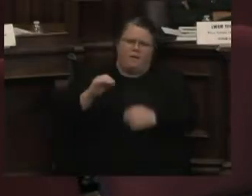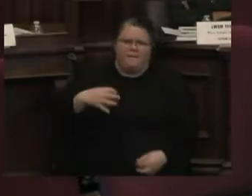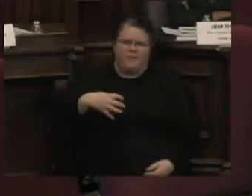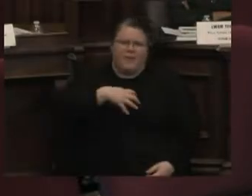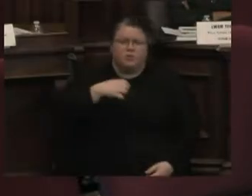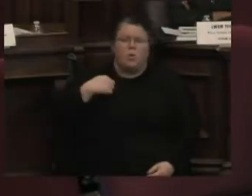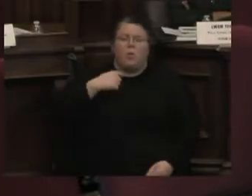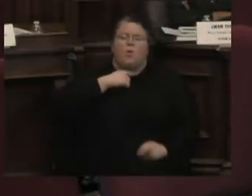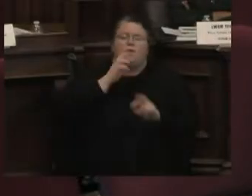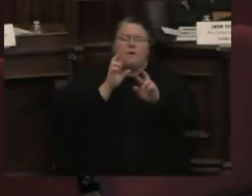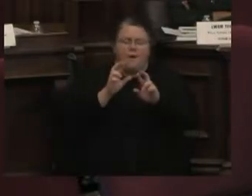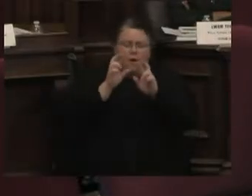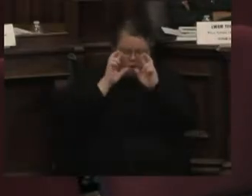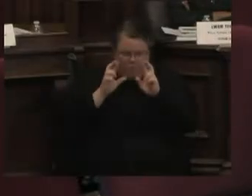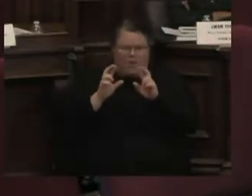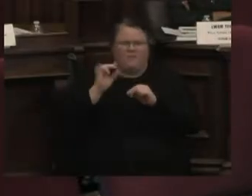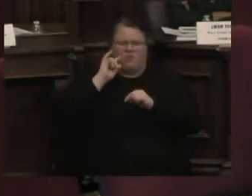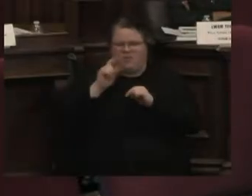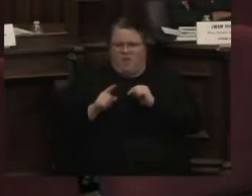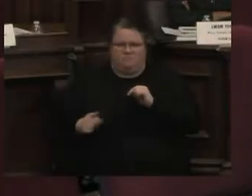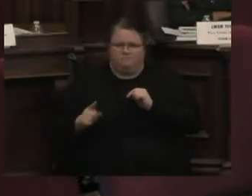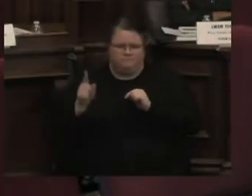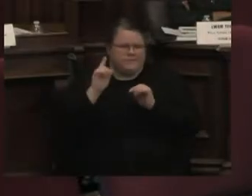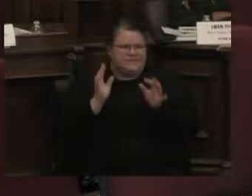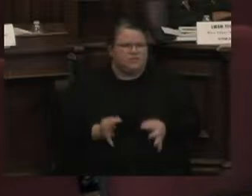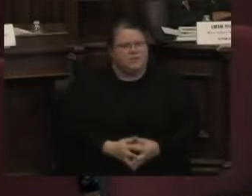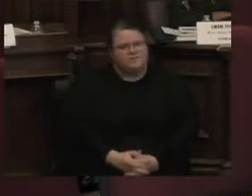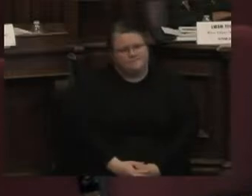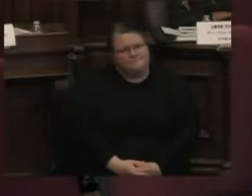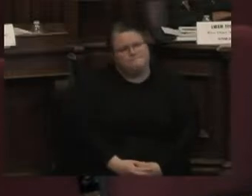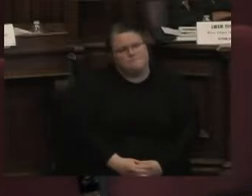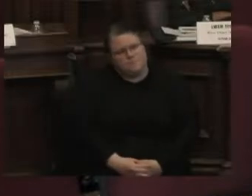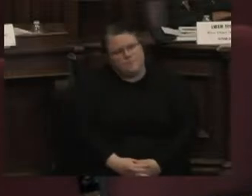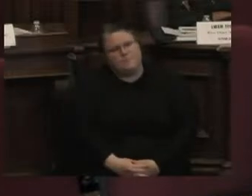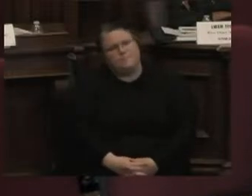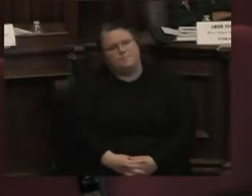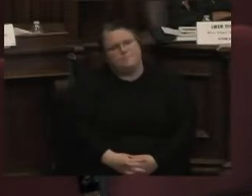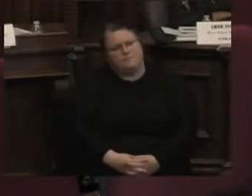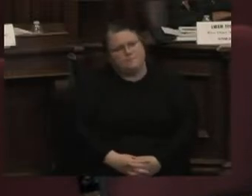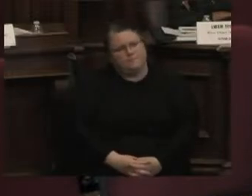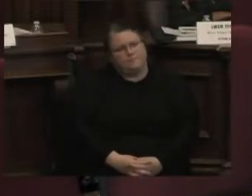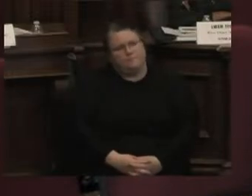relatively strong grounds to get into the Court of Appeals,